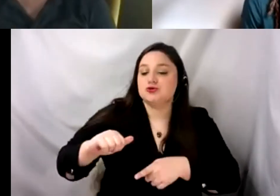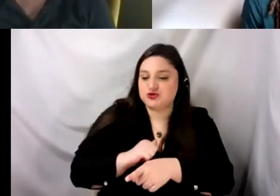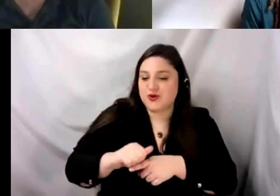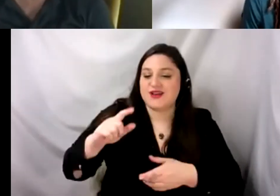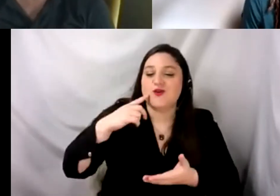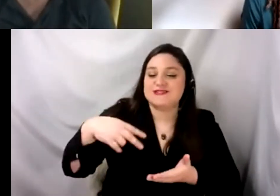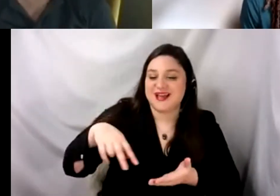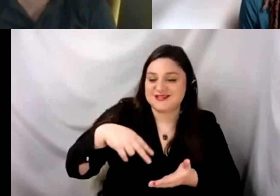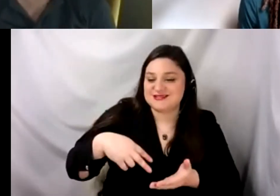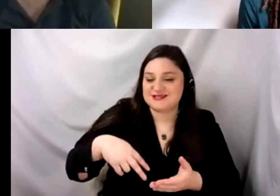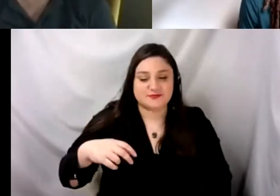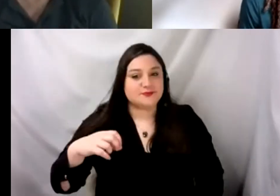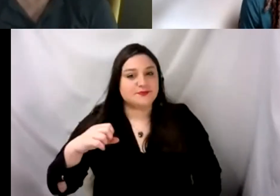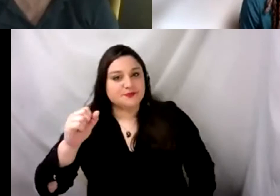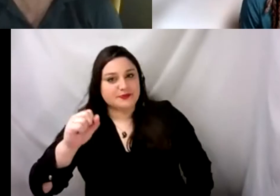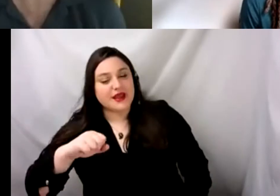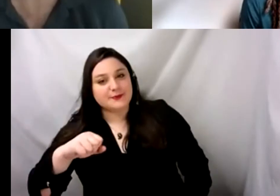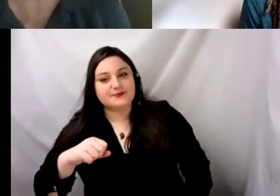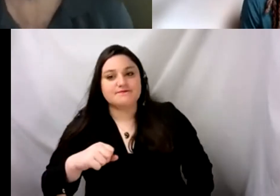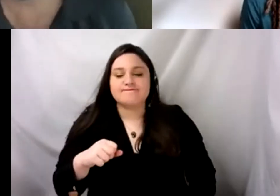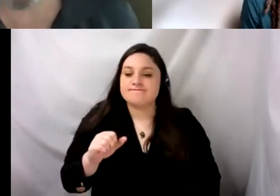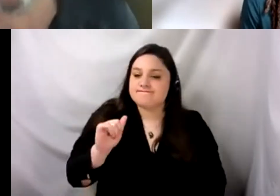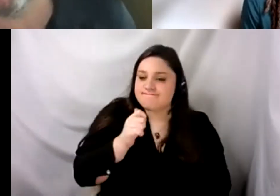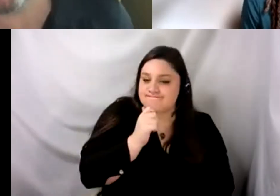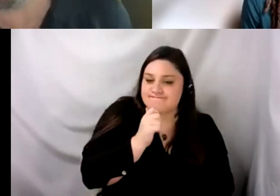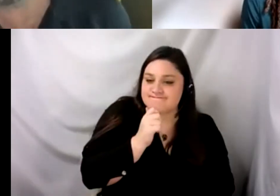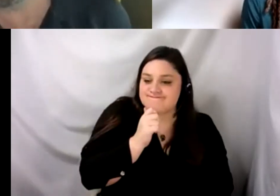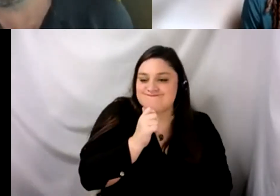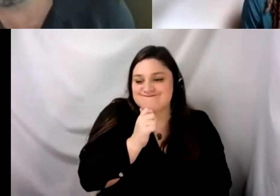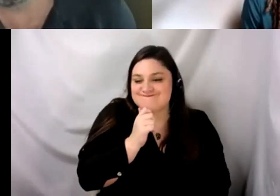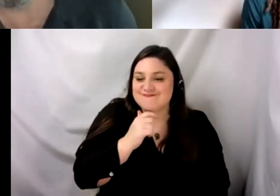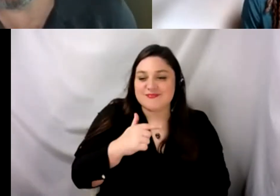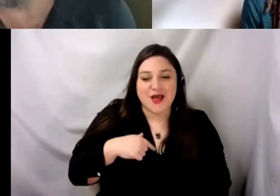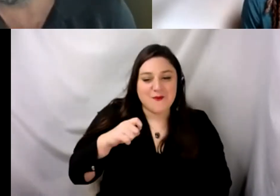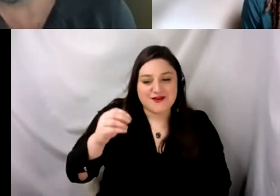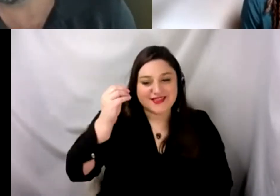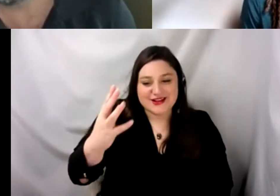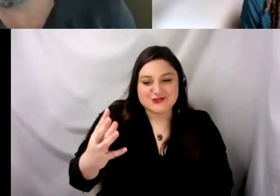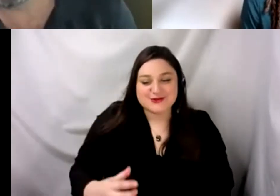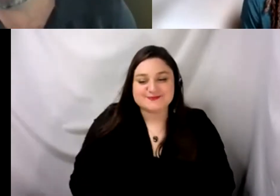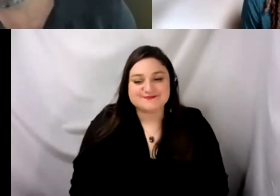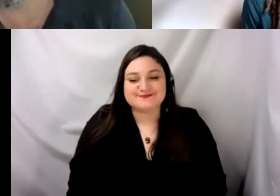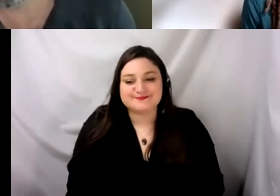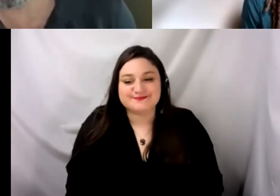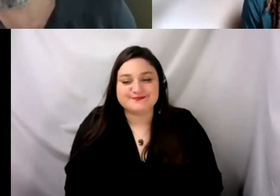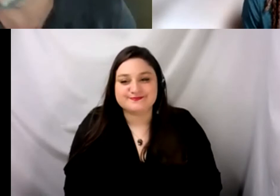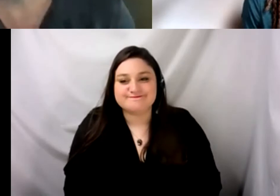I will have to get back to you on that one. I don't know.